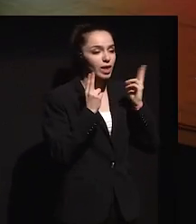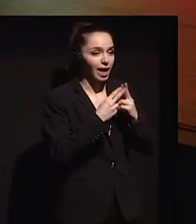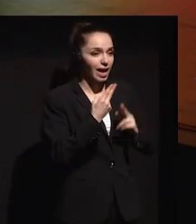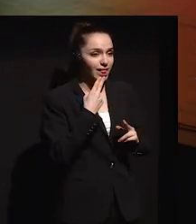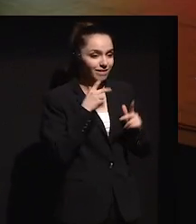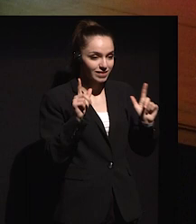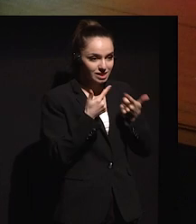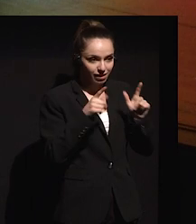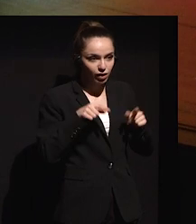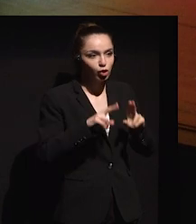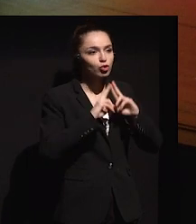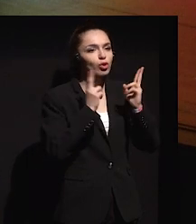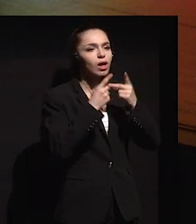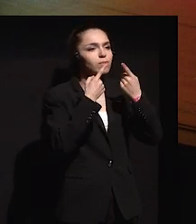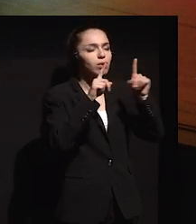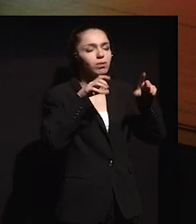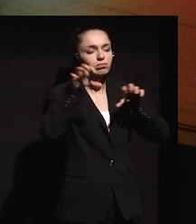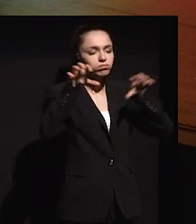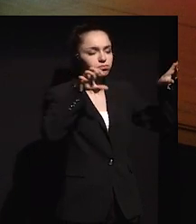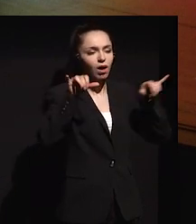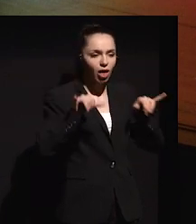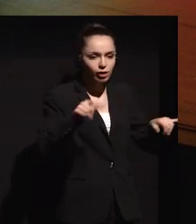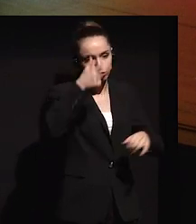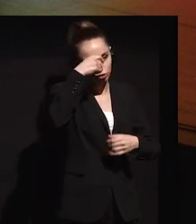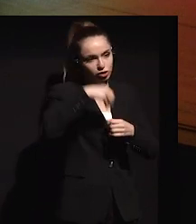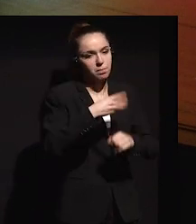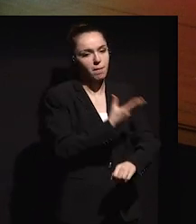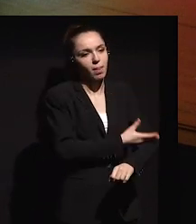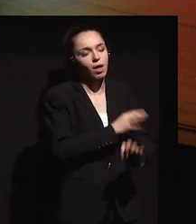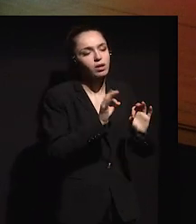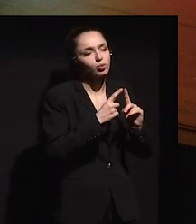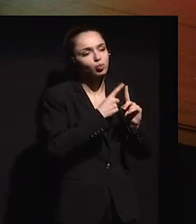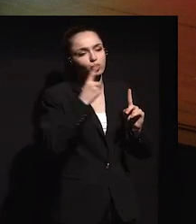will continue for many years in our country as well as all around the world